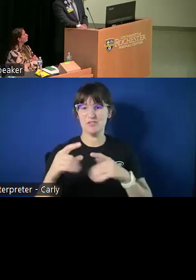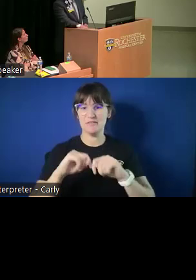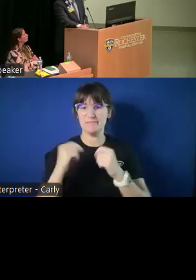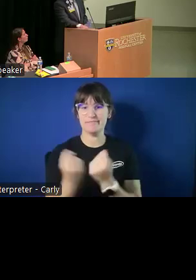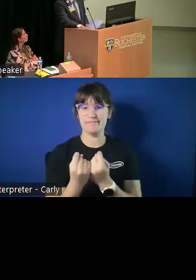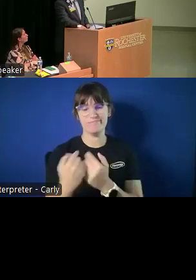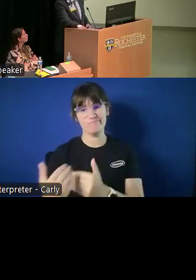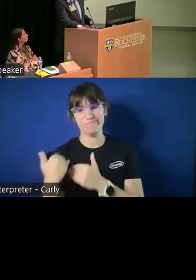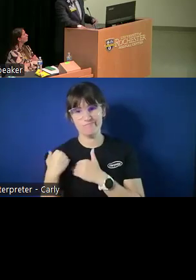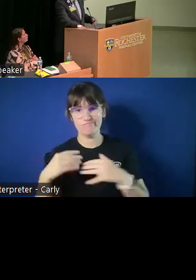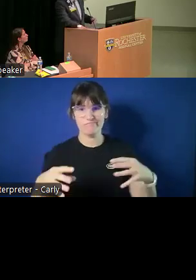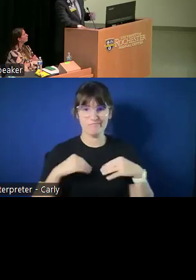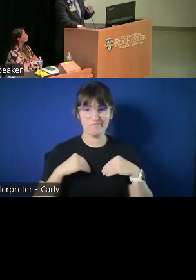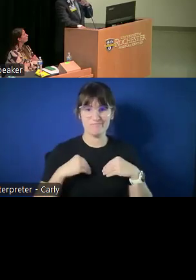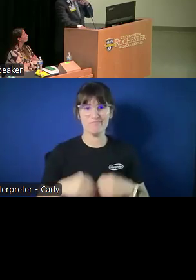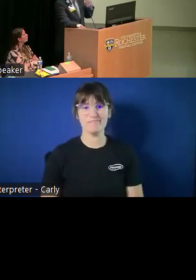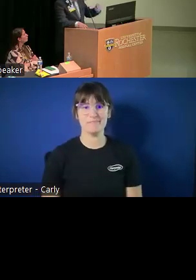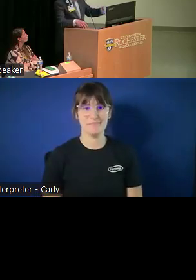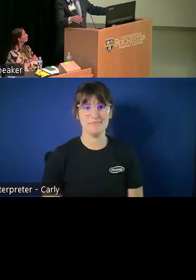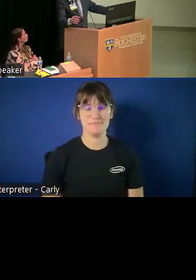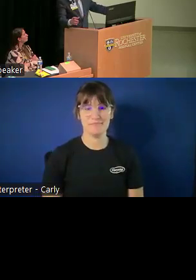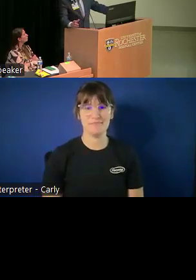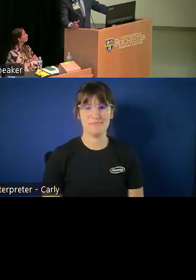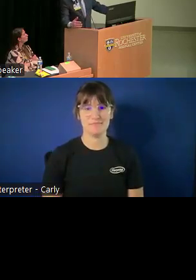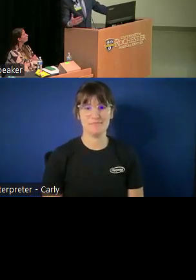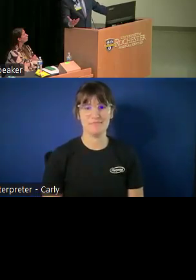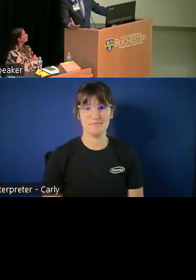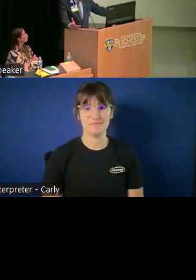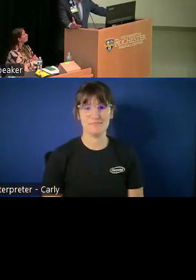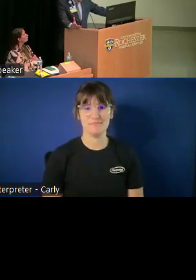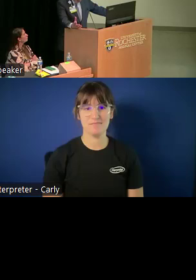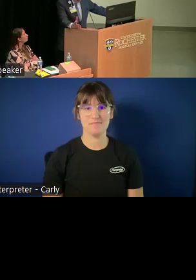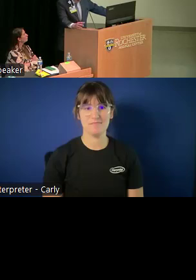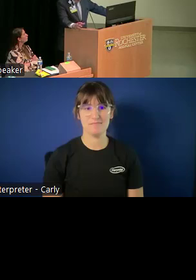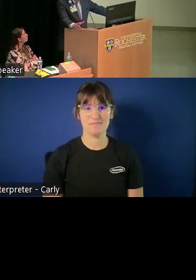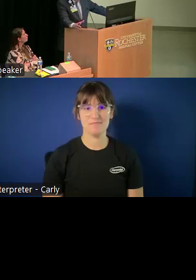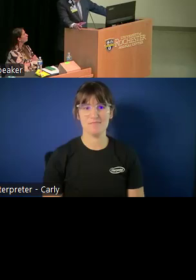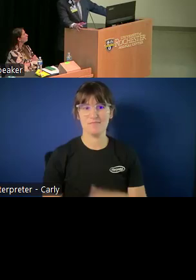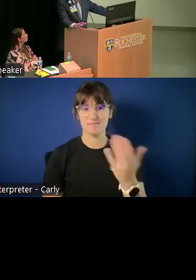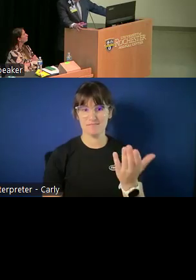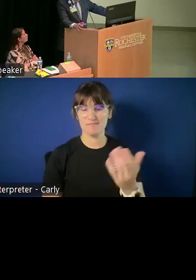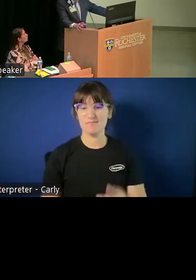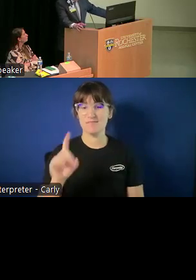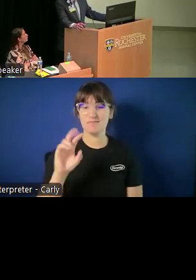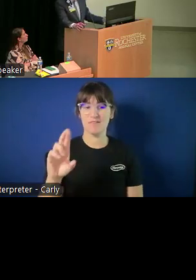challenge um Dr dr jessica Shand continued Mike's legacy for several years and she